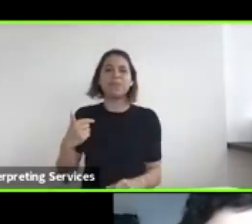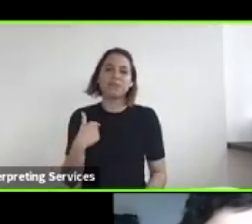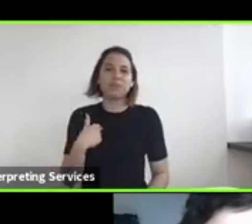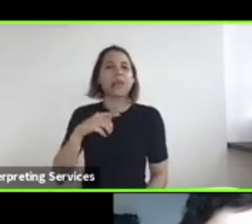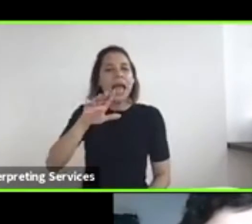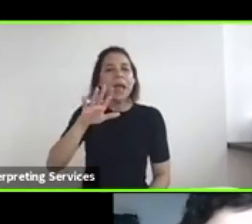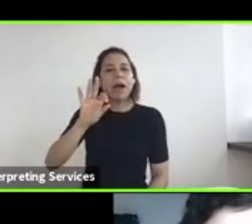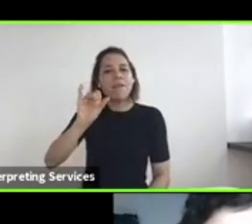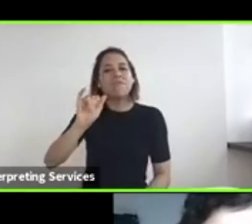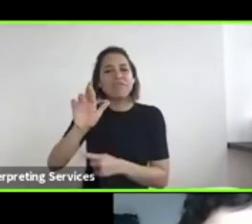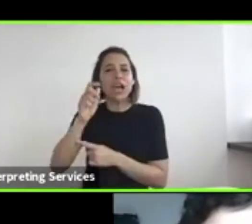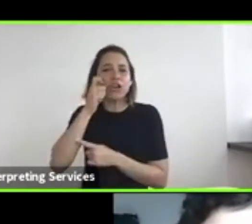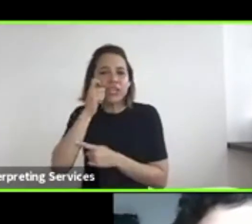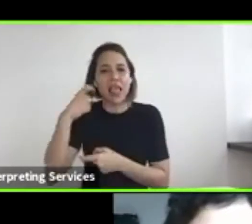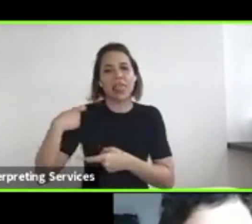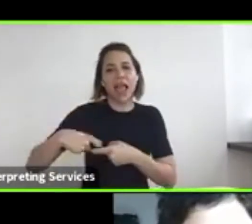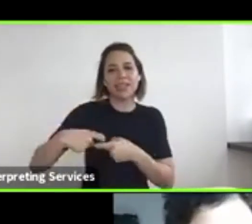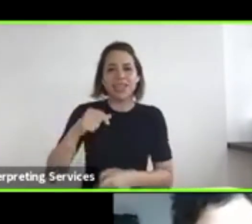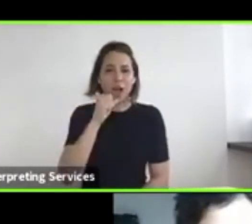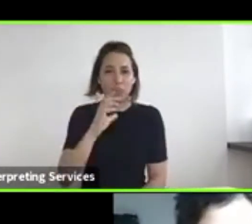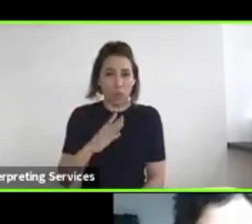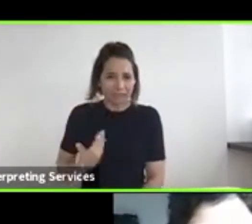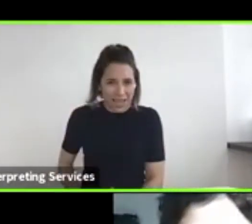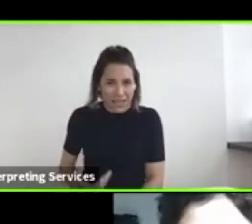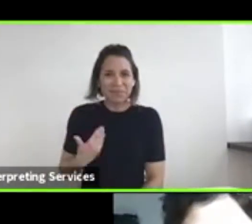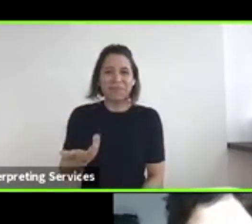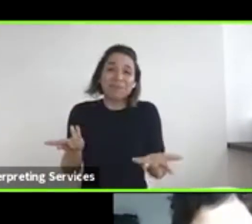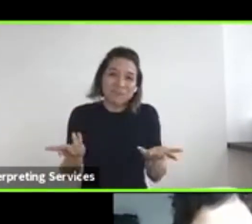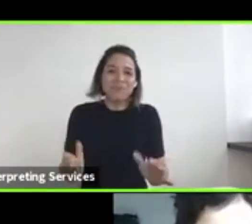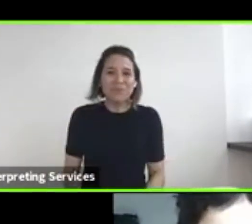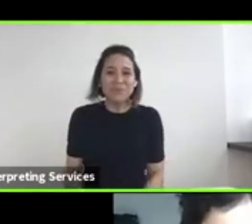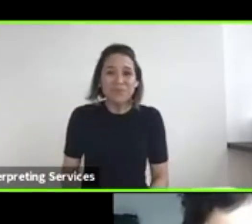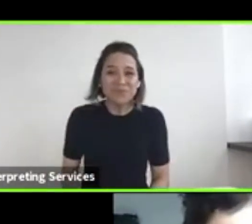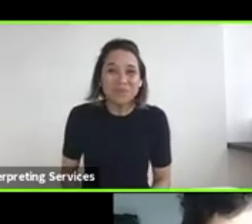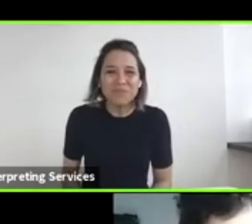AND, YEAH, I MEAN, I AM, A --